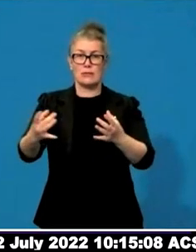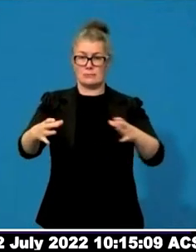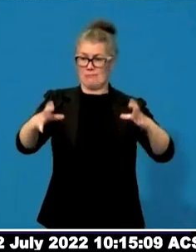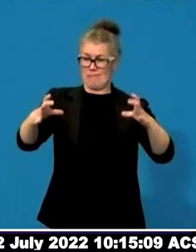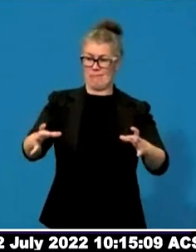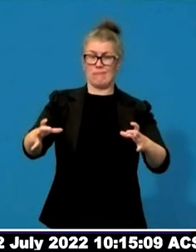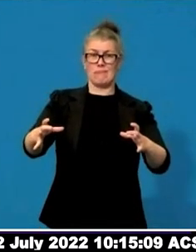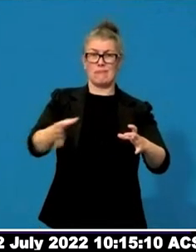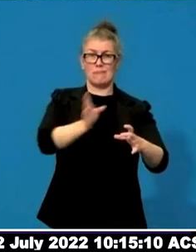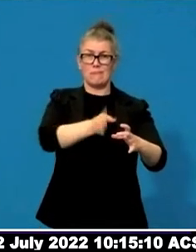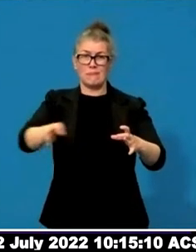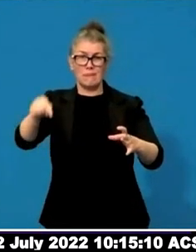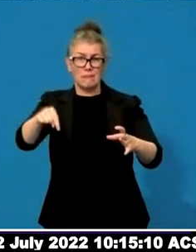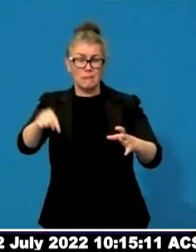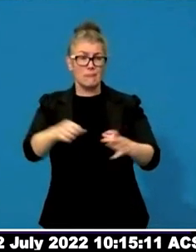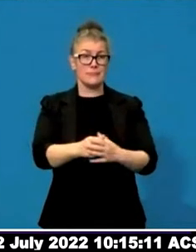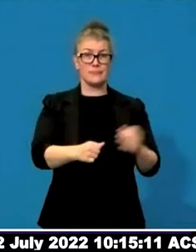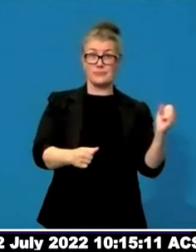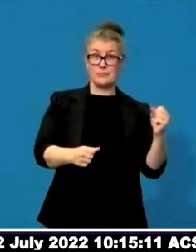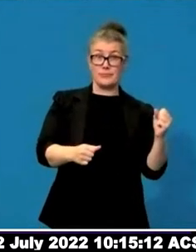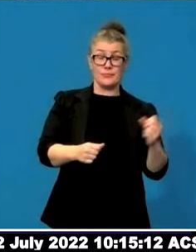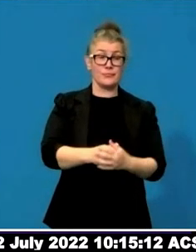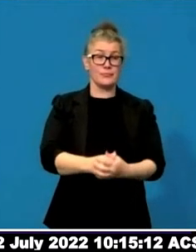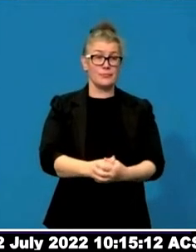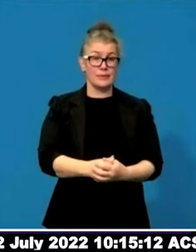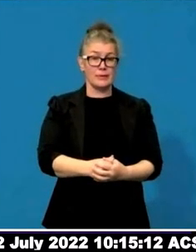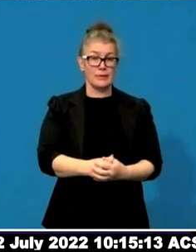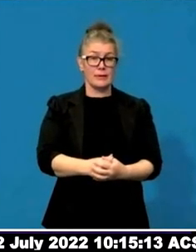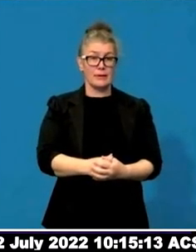And you're really excited to get those things. Em is nodding.